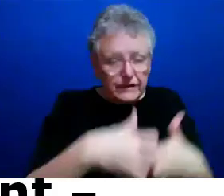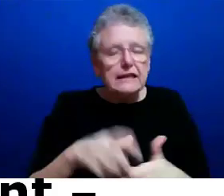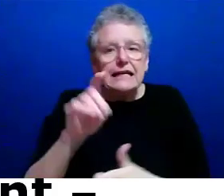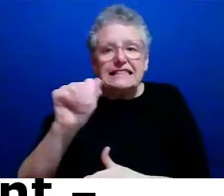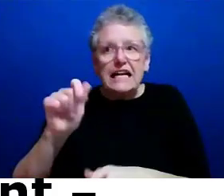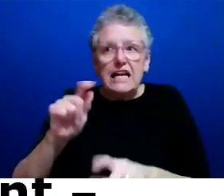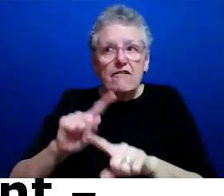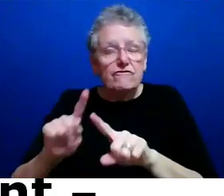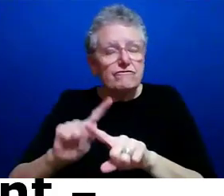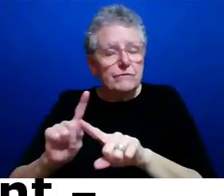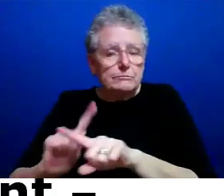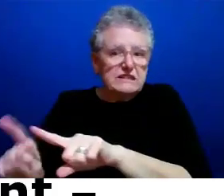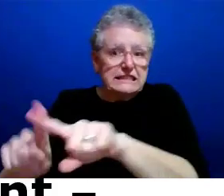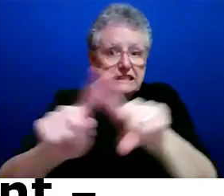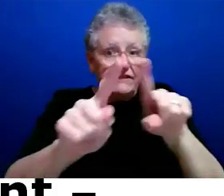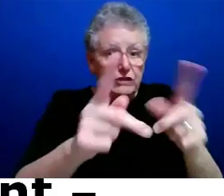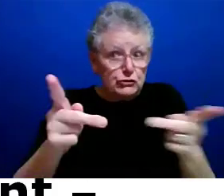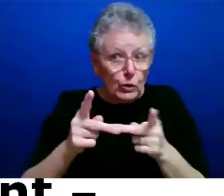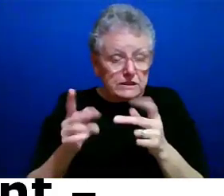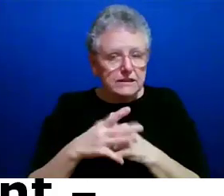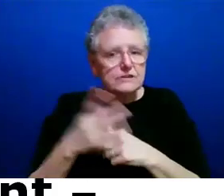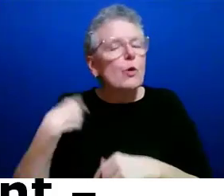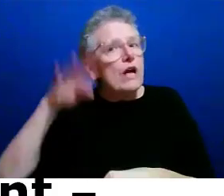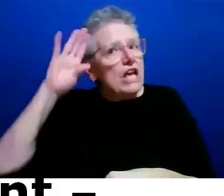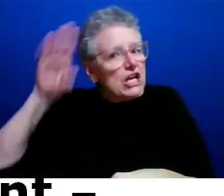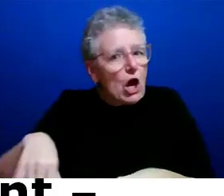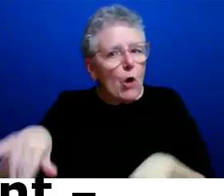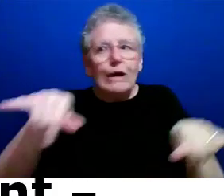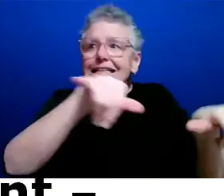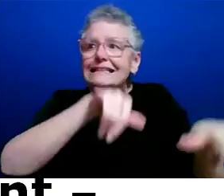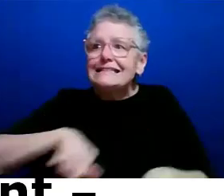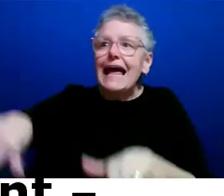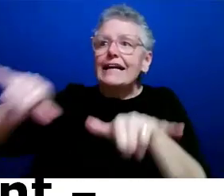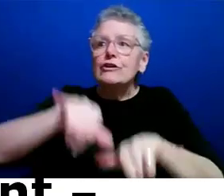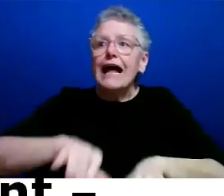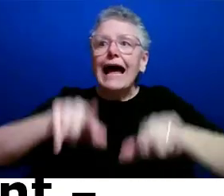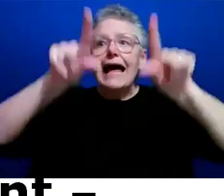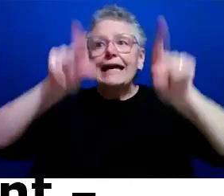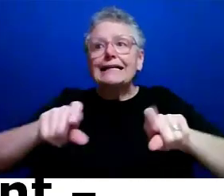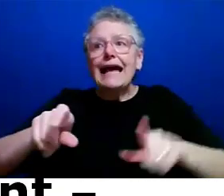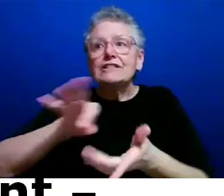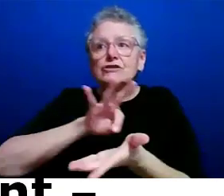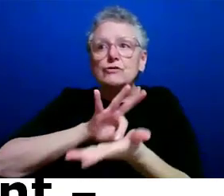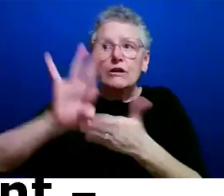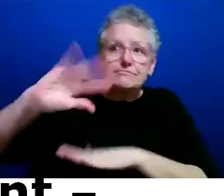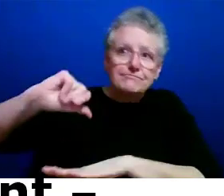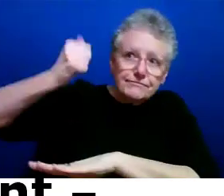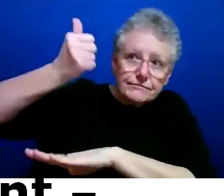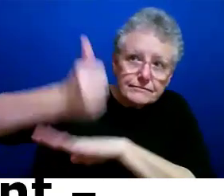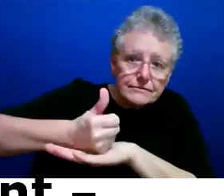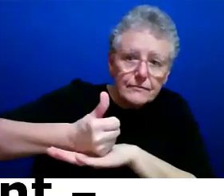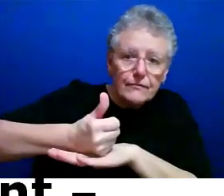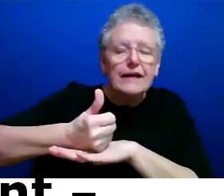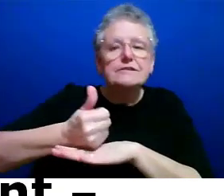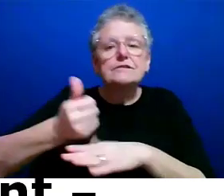For example, we know that when standardized assessment scores are based on determining a basal and ceiling,